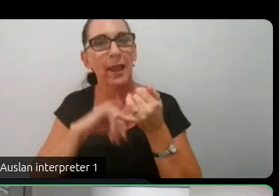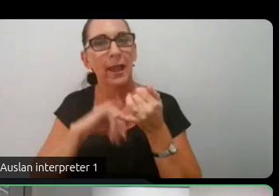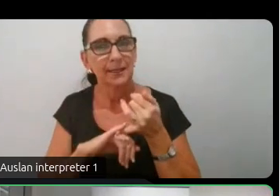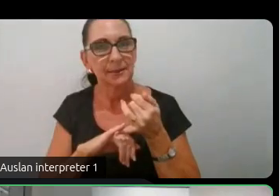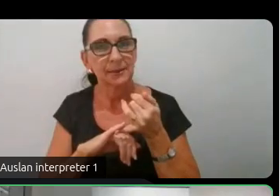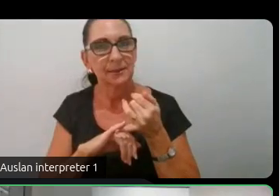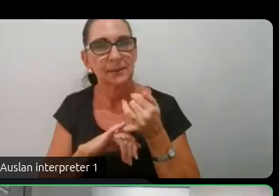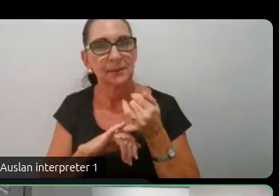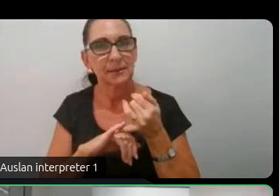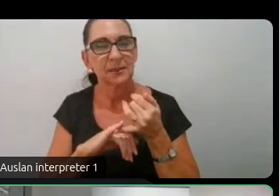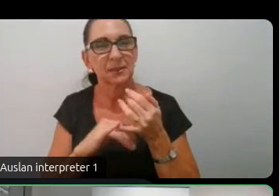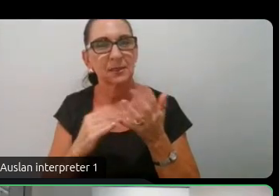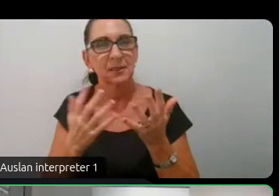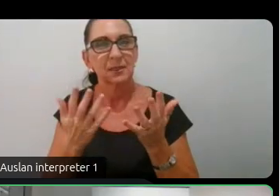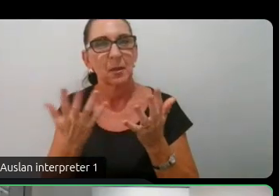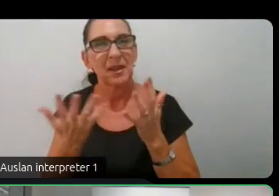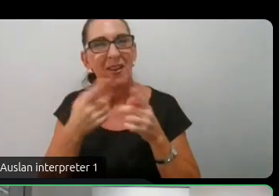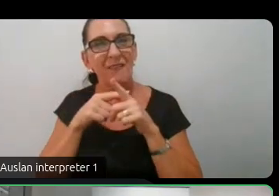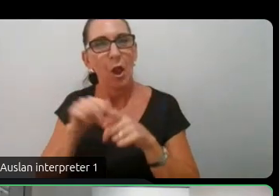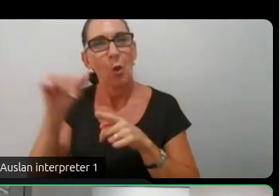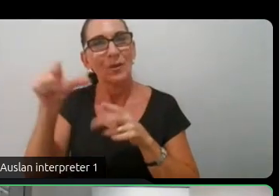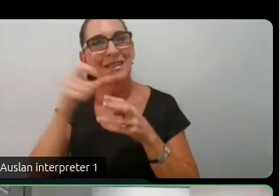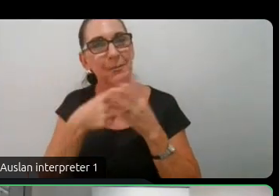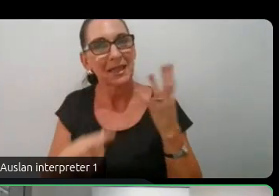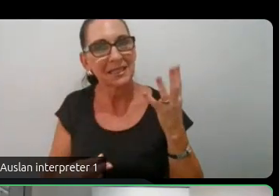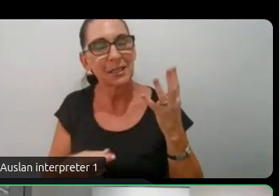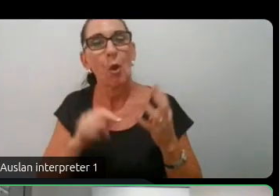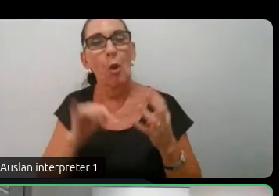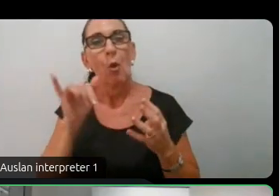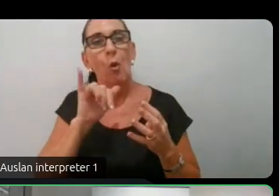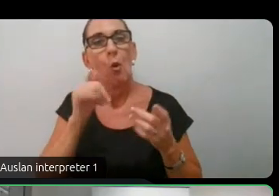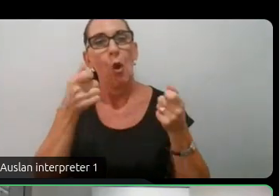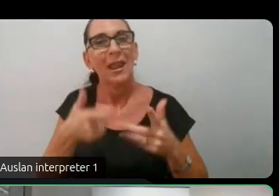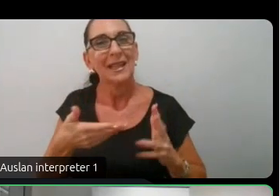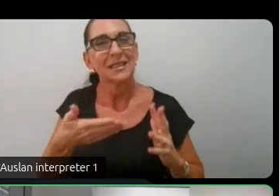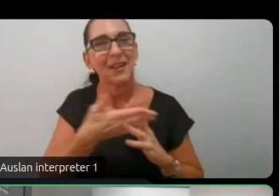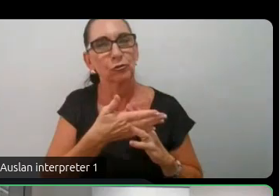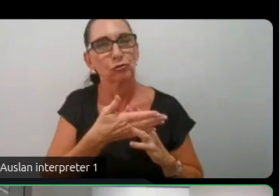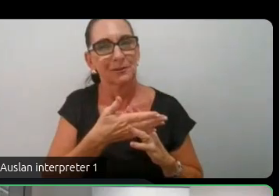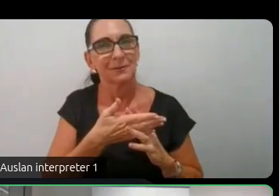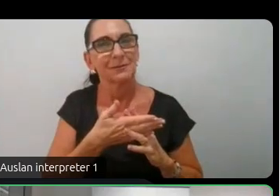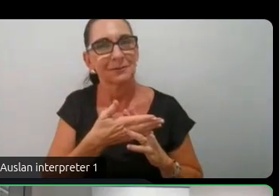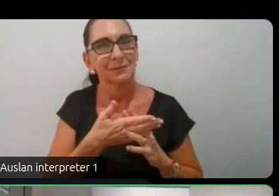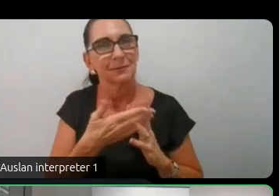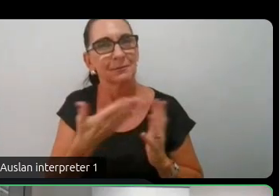through meeting either the disability requirements or the early intervention requirements. Um it's